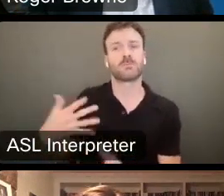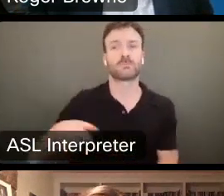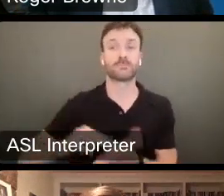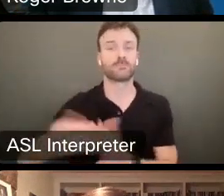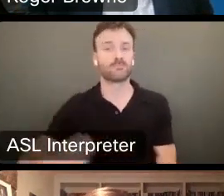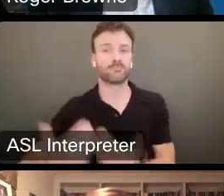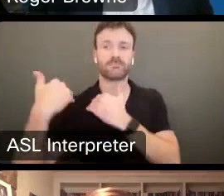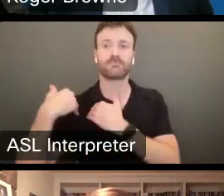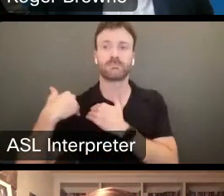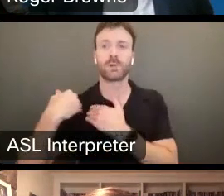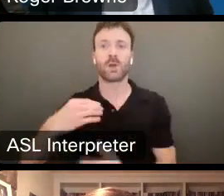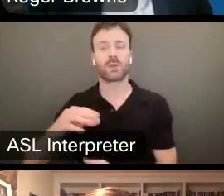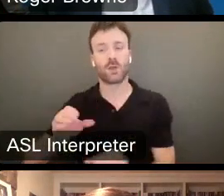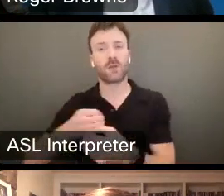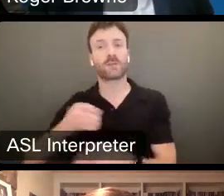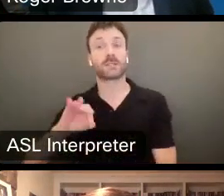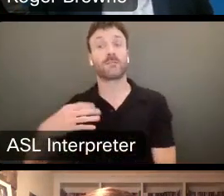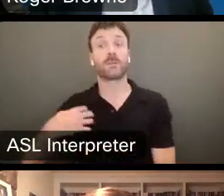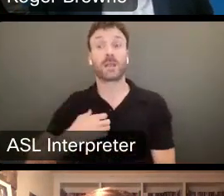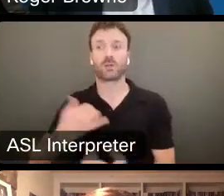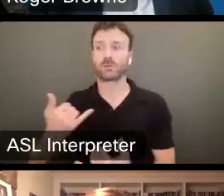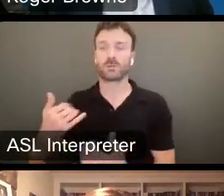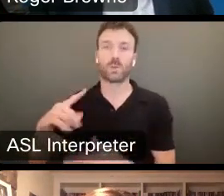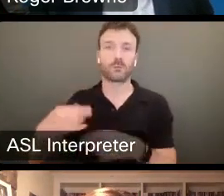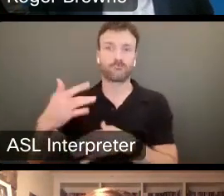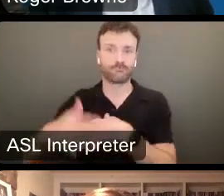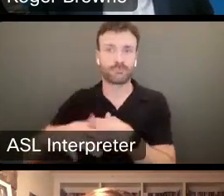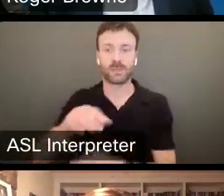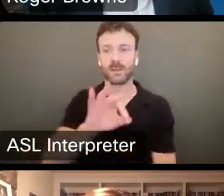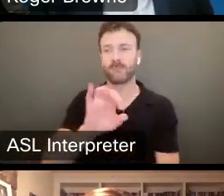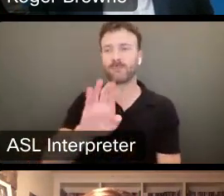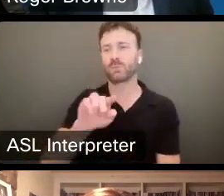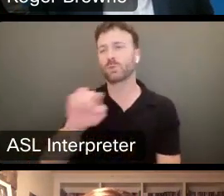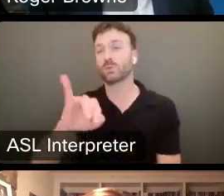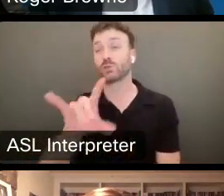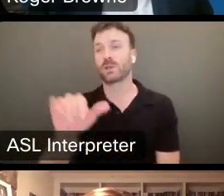of the Mayor during its vacancy from February to July of 2023.